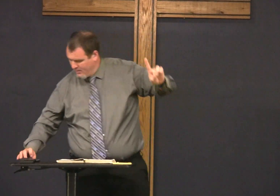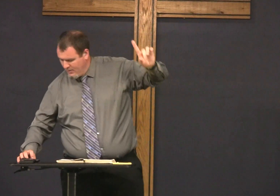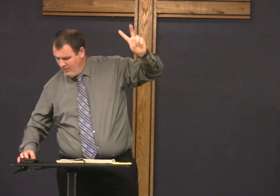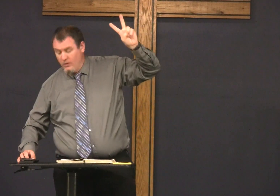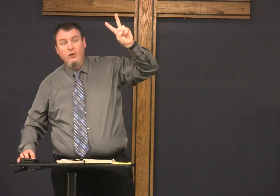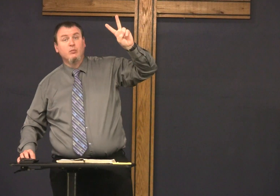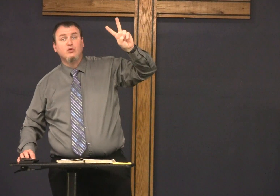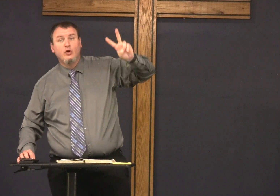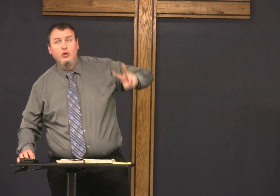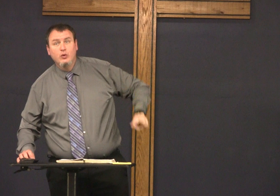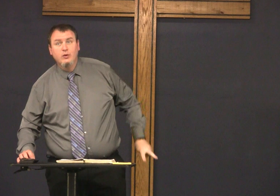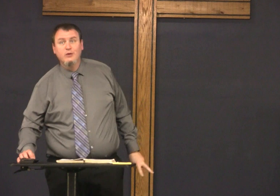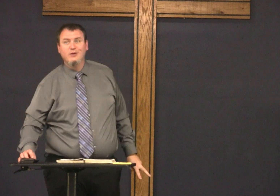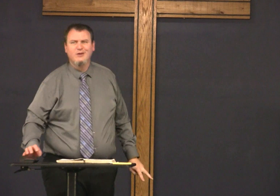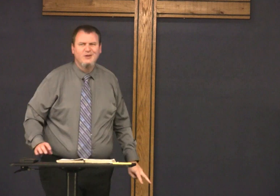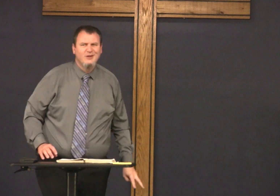to find Jesus so number two